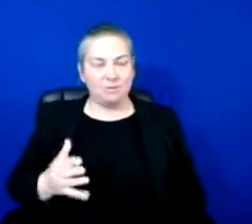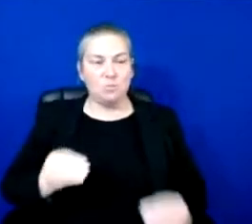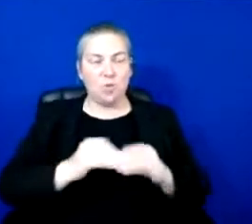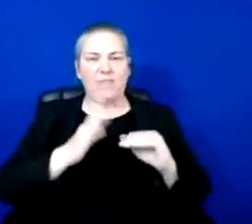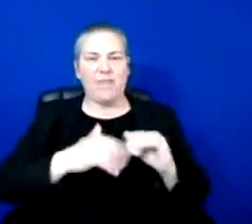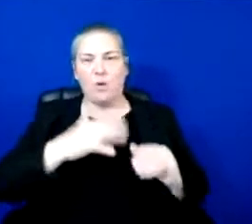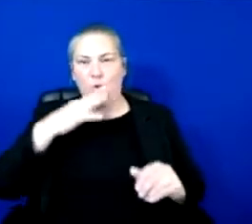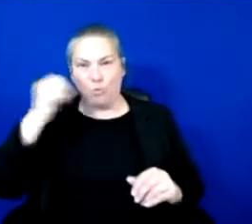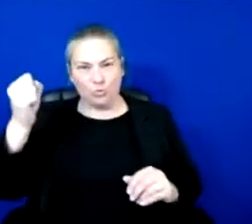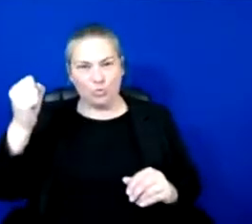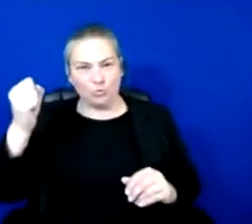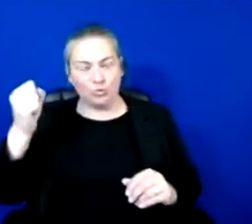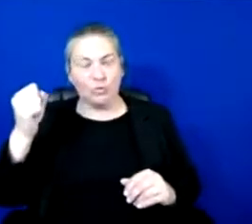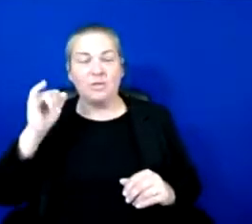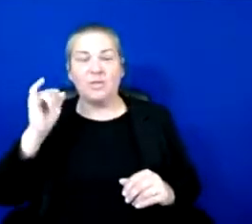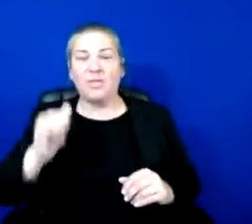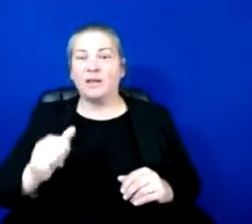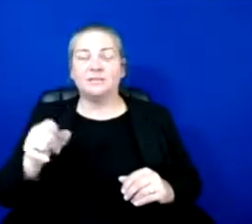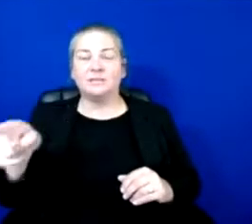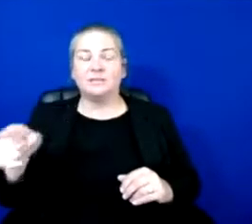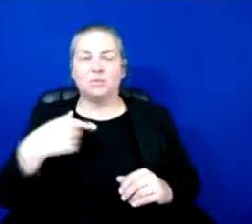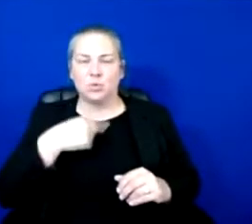associated will be able to give you some numbers here in a minute with